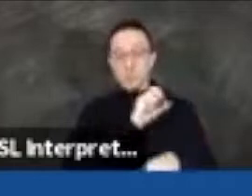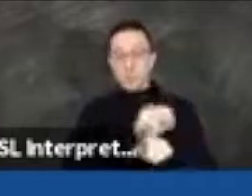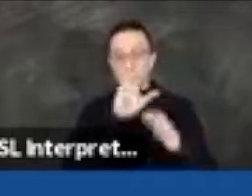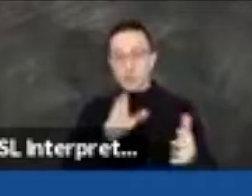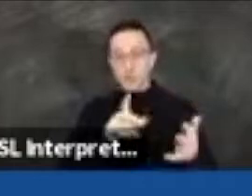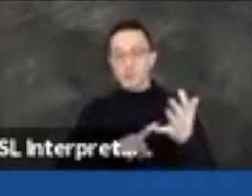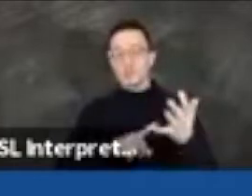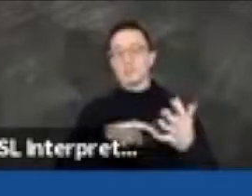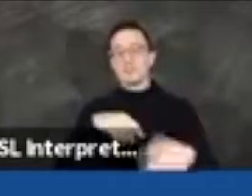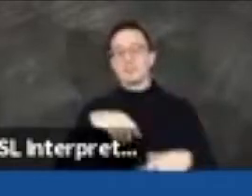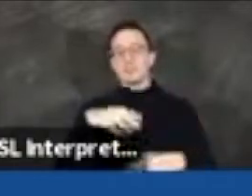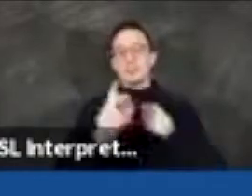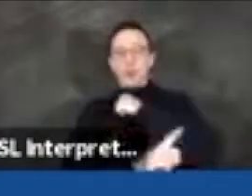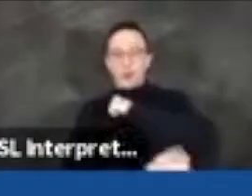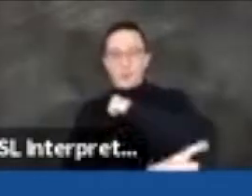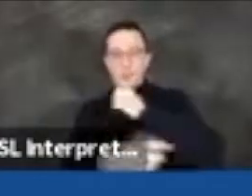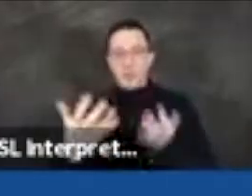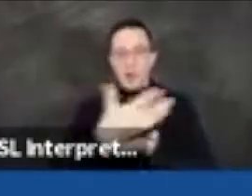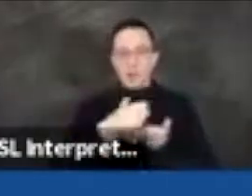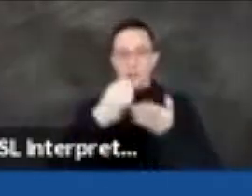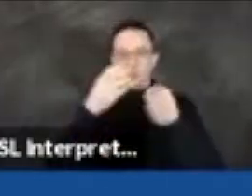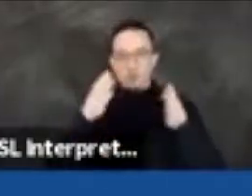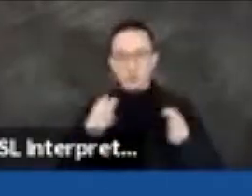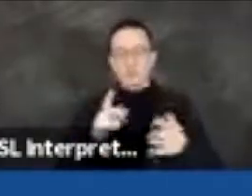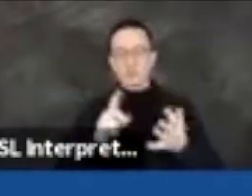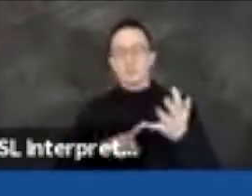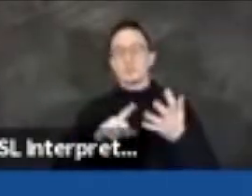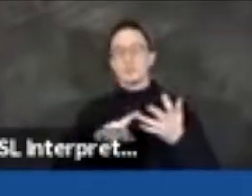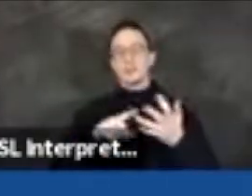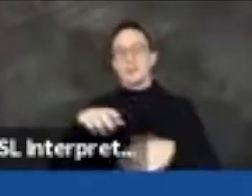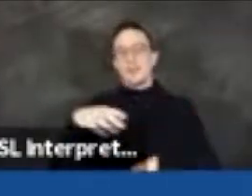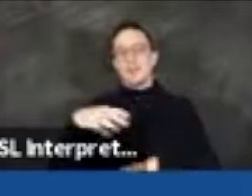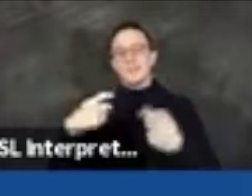GARBAGE COLLECTORS AND OTHER SANITATION WORKERS POWER WATER AND UTILITIES WORKERS AND THE